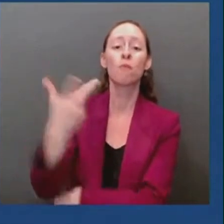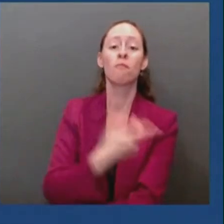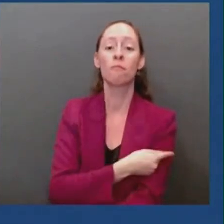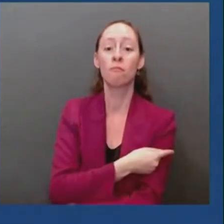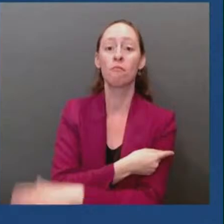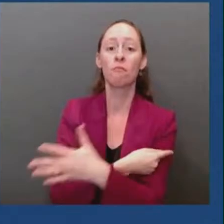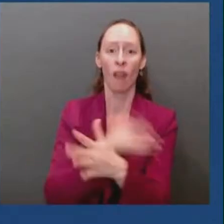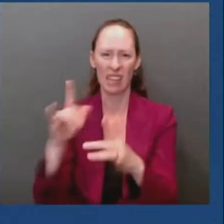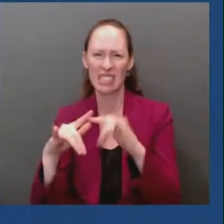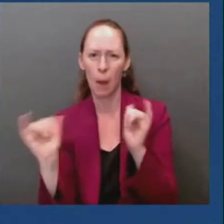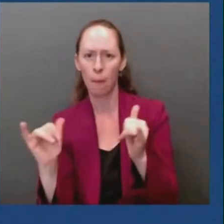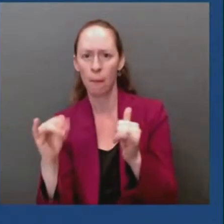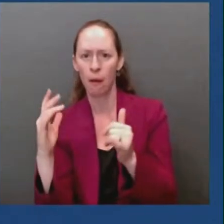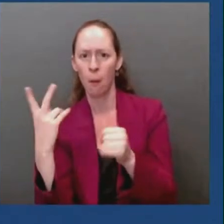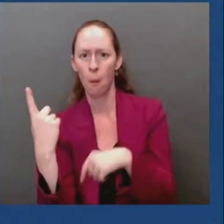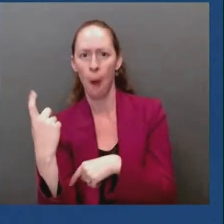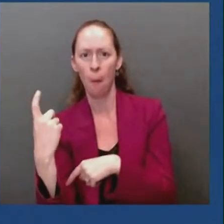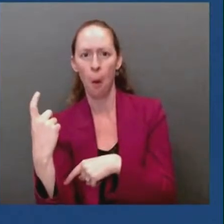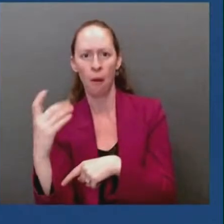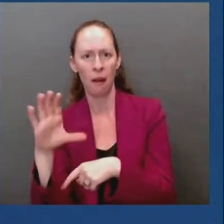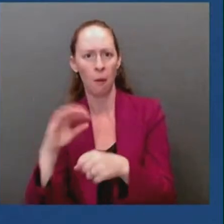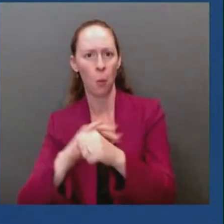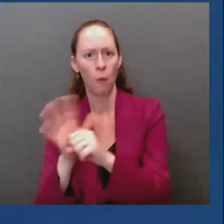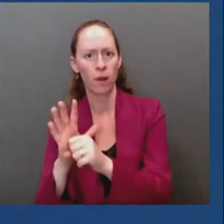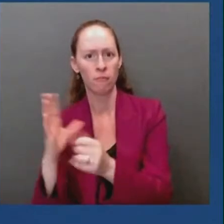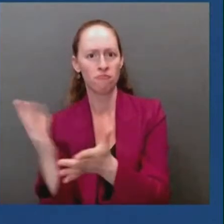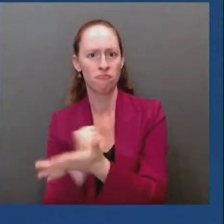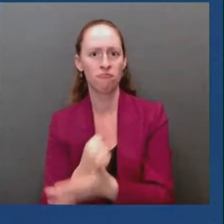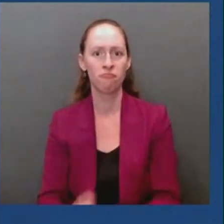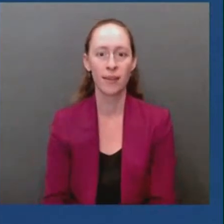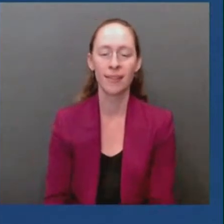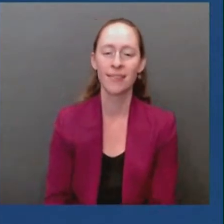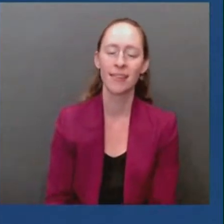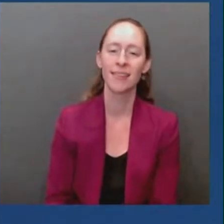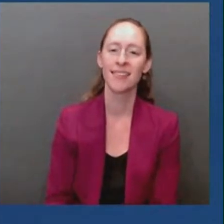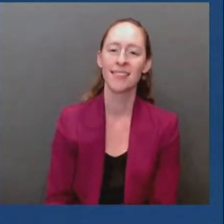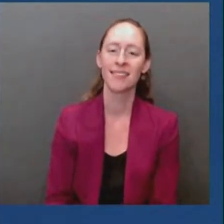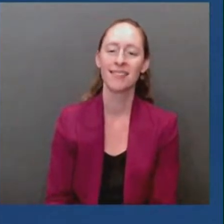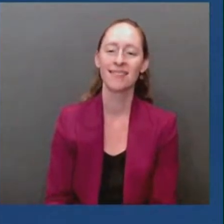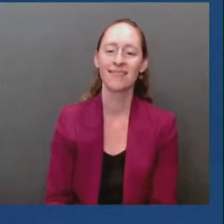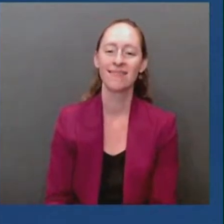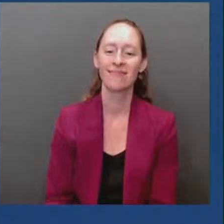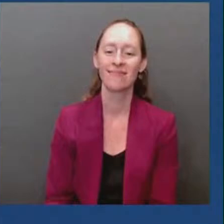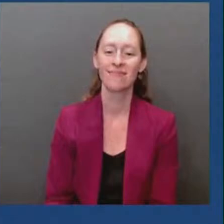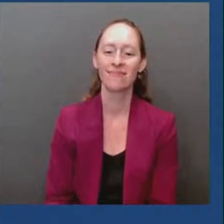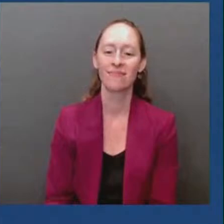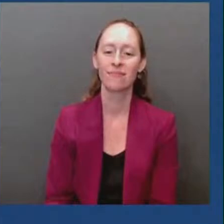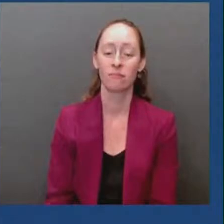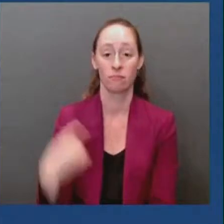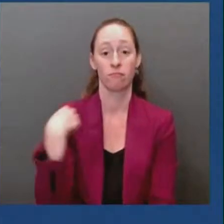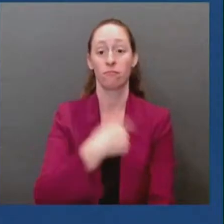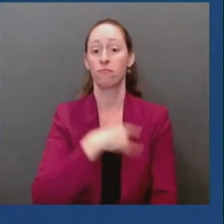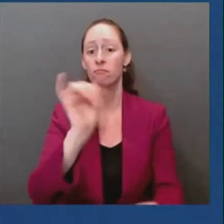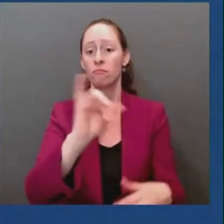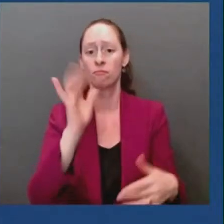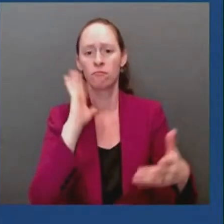JHA HAS MENTIONED AND HEADING INTO THANKSGIVING, WE WILL EMPHASIZE THE IMPORTANCE OF GETTING AN UPDATED SHOT.